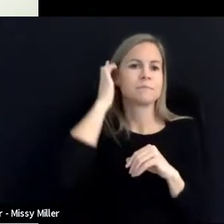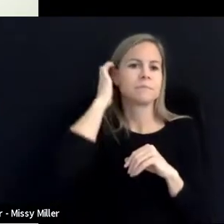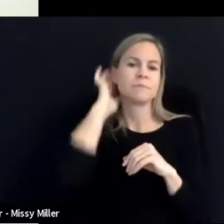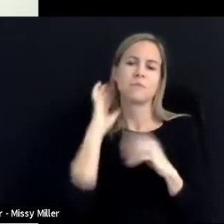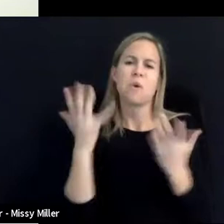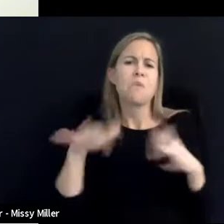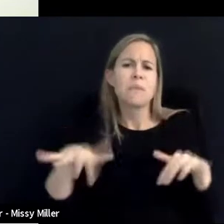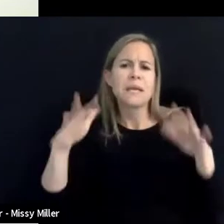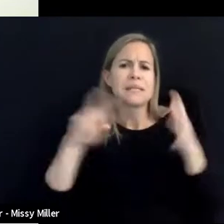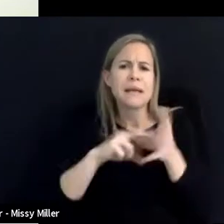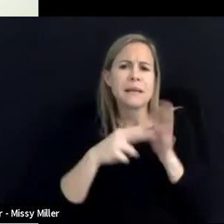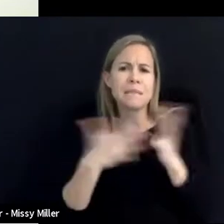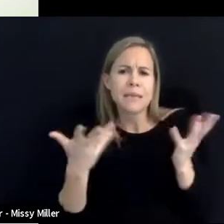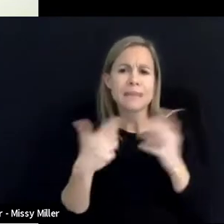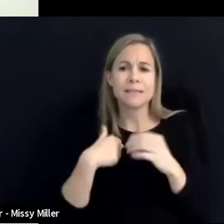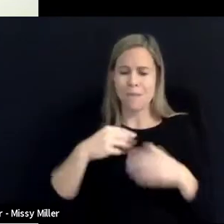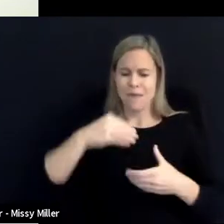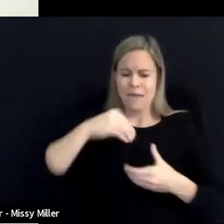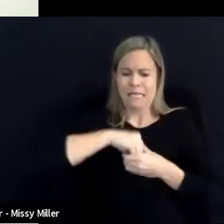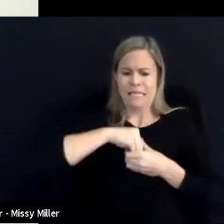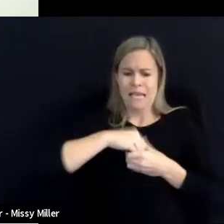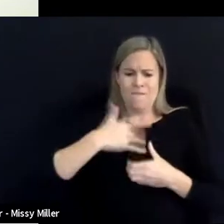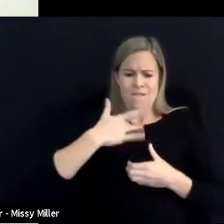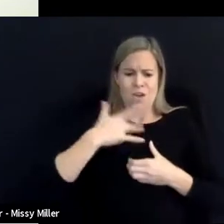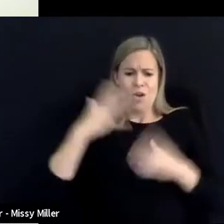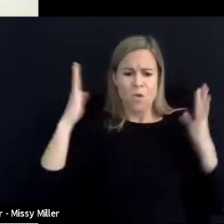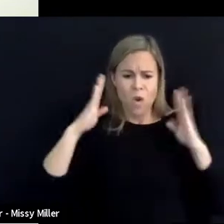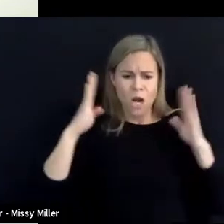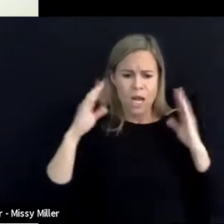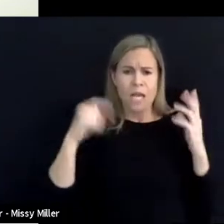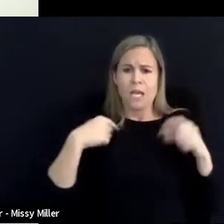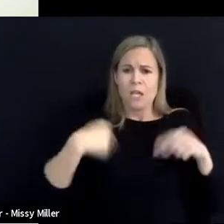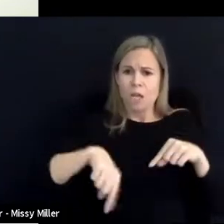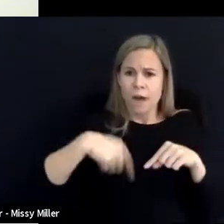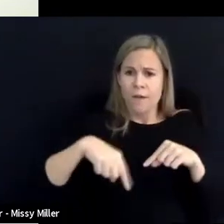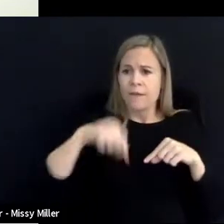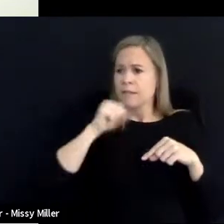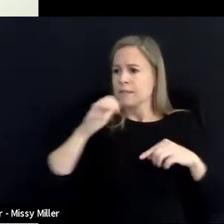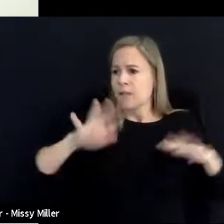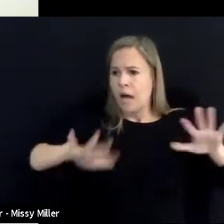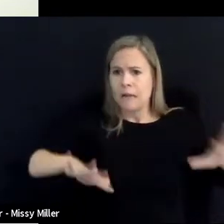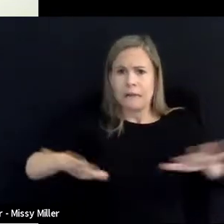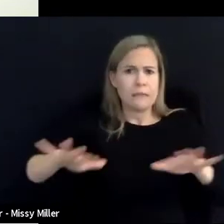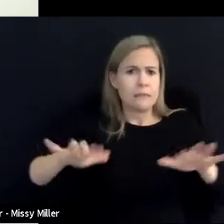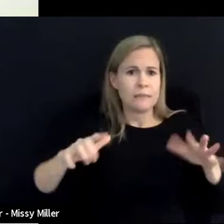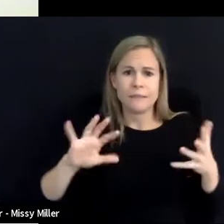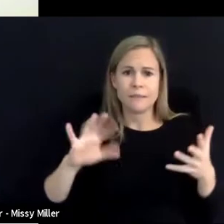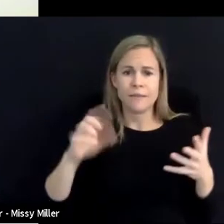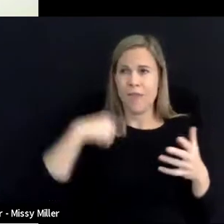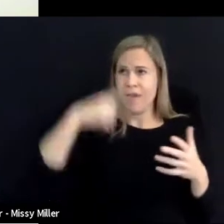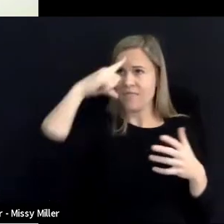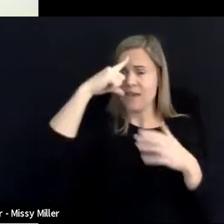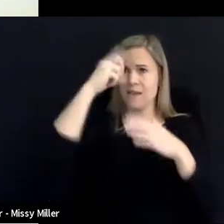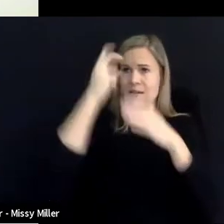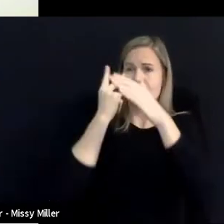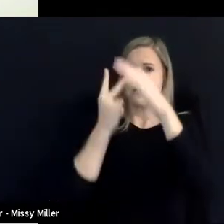a feeling of worry, nervousness or unease, typically about an imminent event or something with an uncertain outcome.